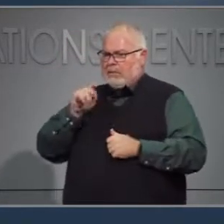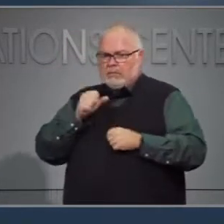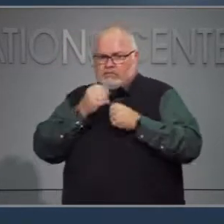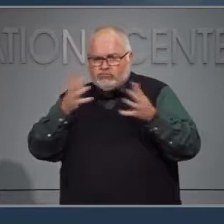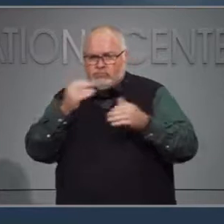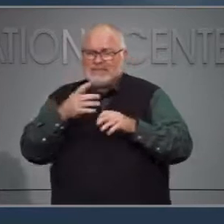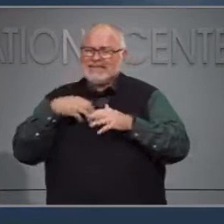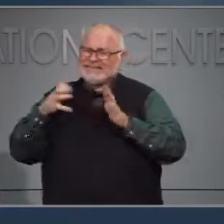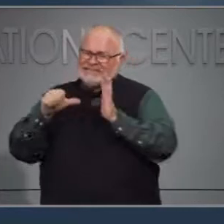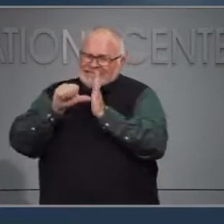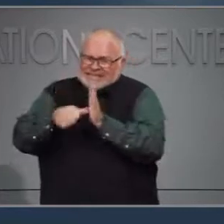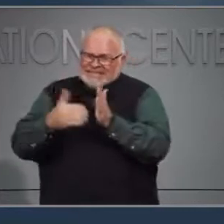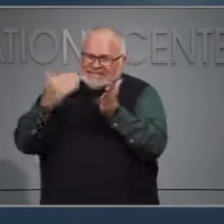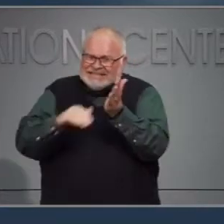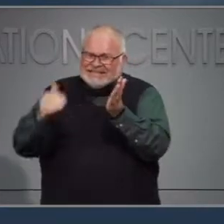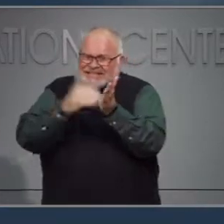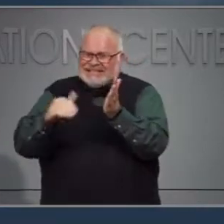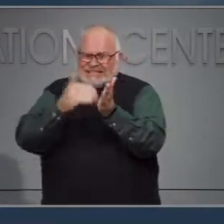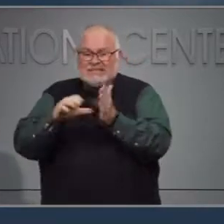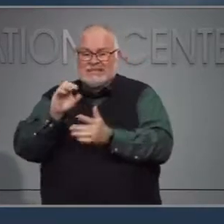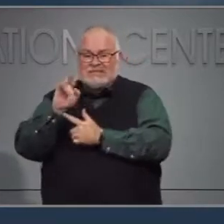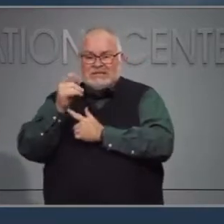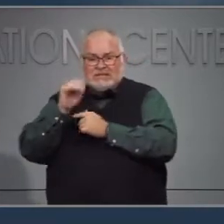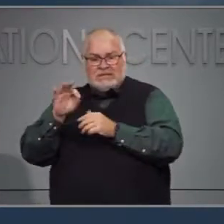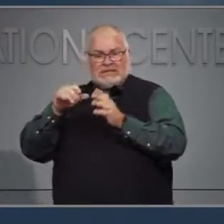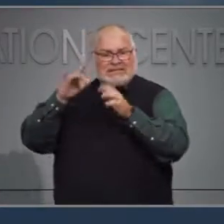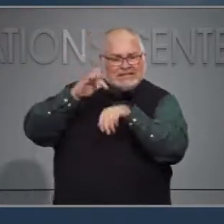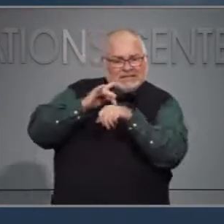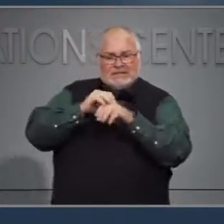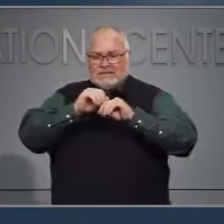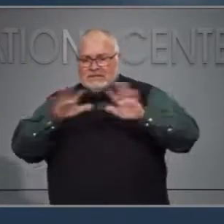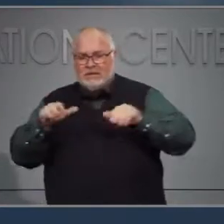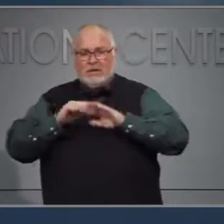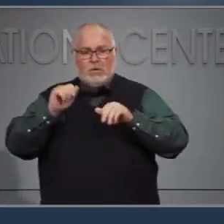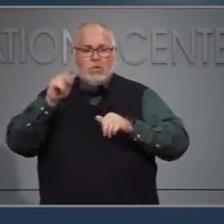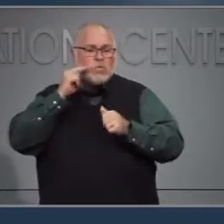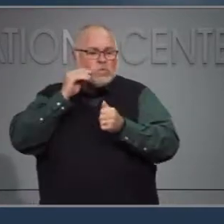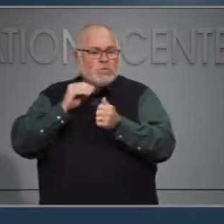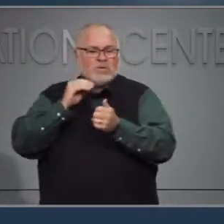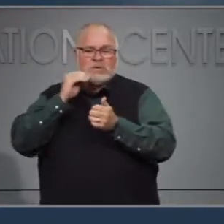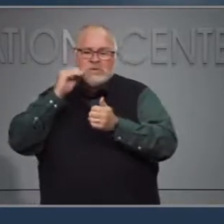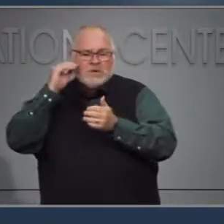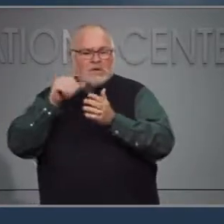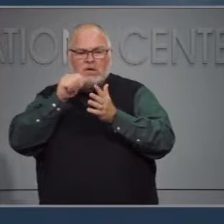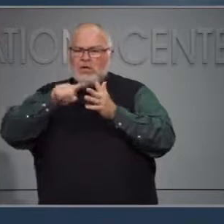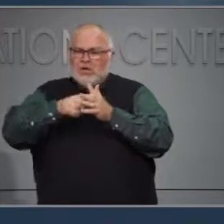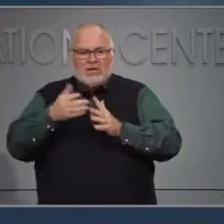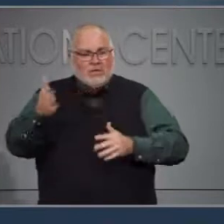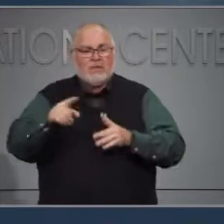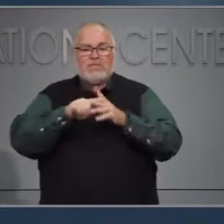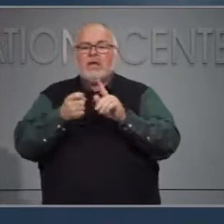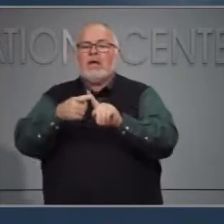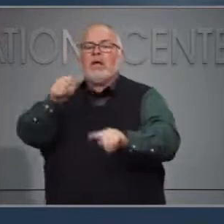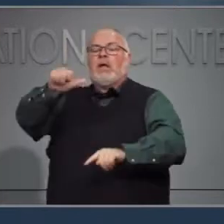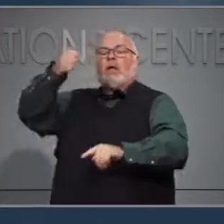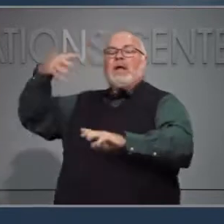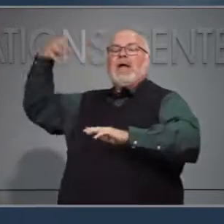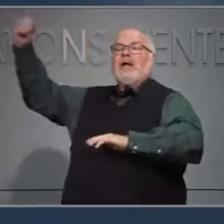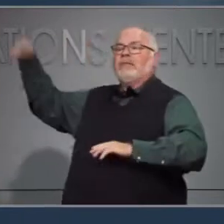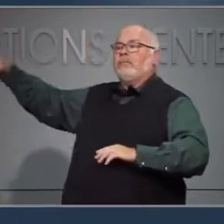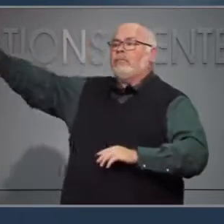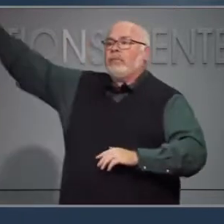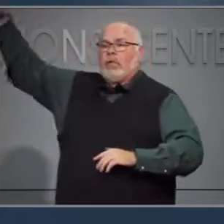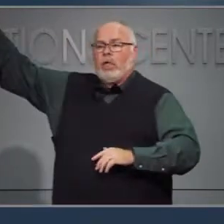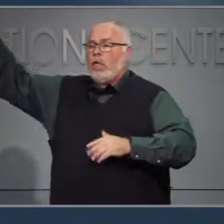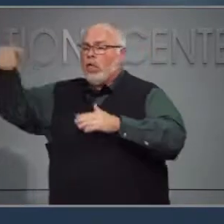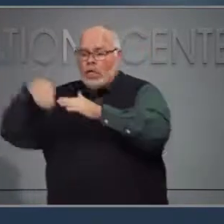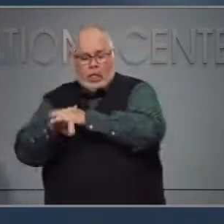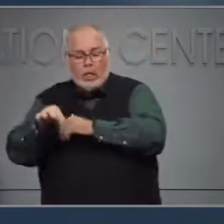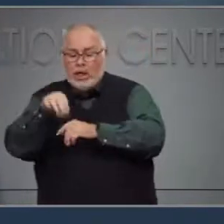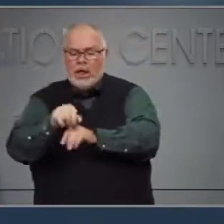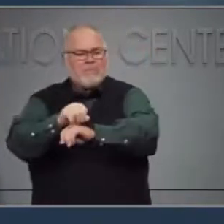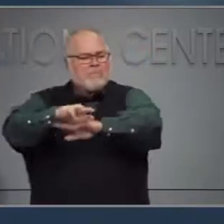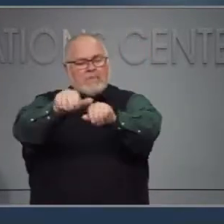AS I CONCLUDE THIS UPDATE, I WANT TO HIGHLIGHT EVERY COVID-19 INFECTION THAT REACHES A NURSING HOME STARTED SOMEWHE ELSE.